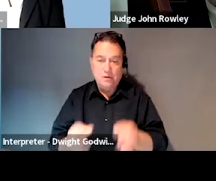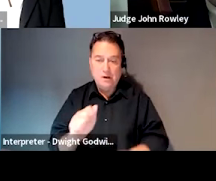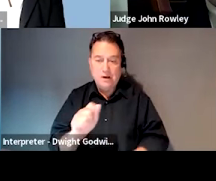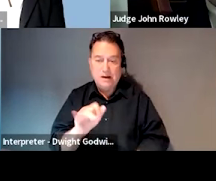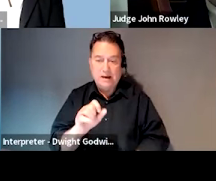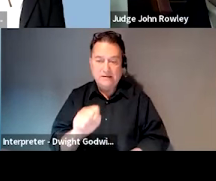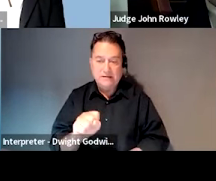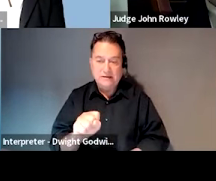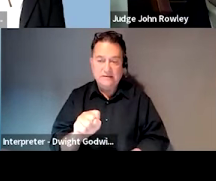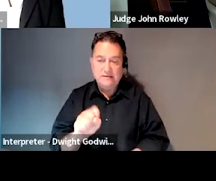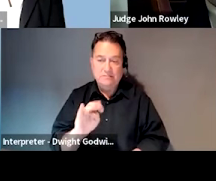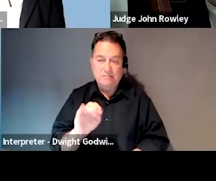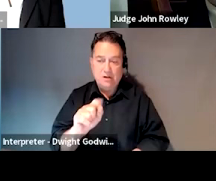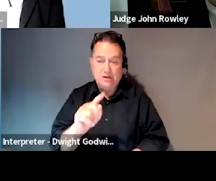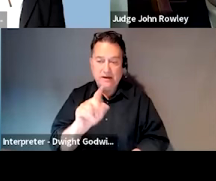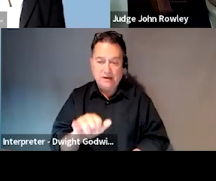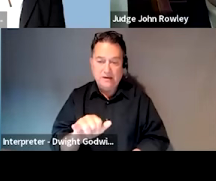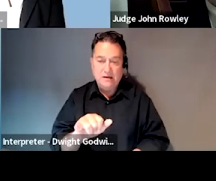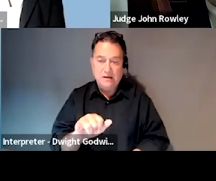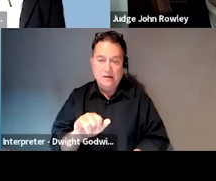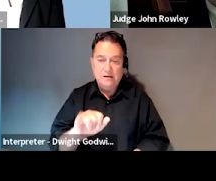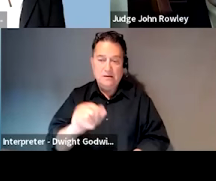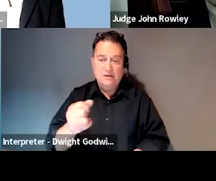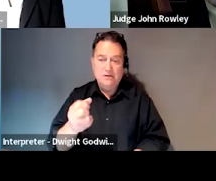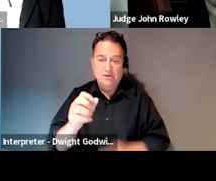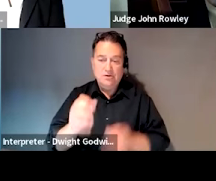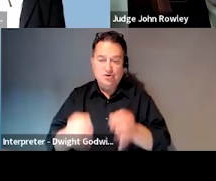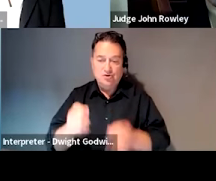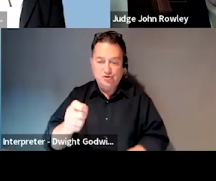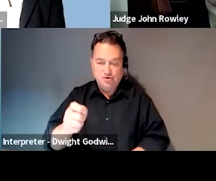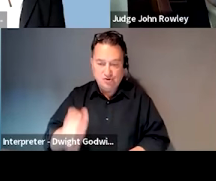Judge John Rowley, and April Frey. And I will introduce them shortly.